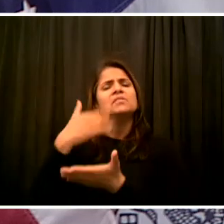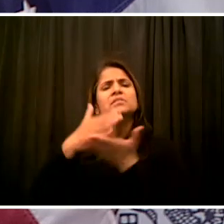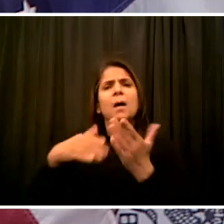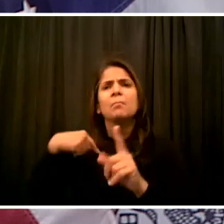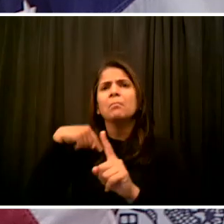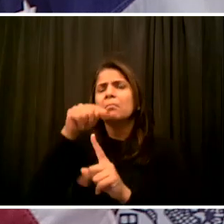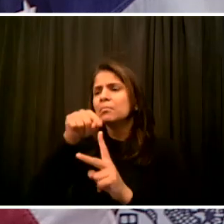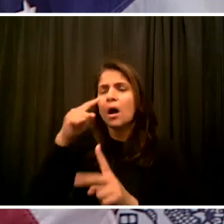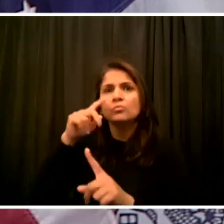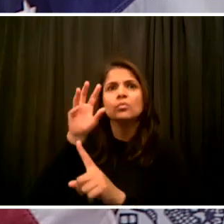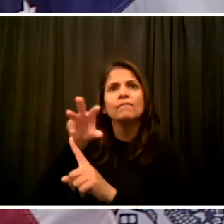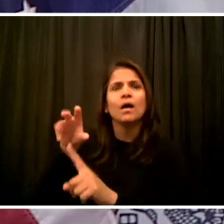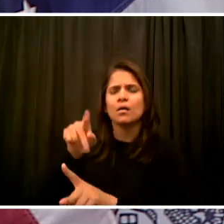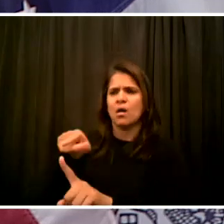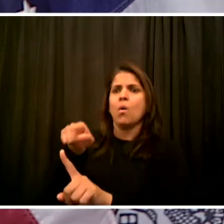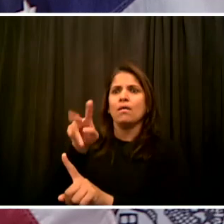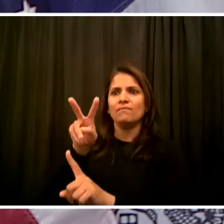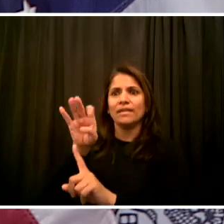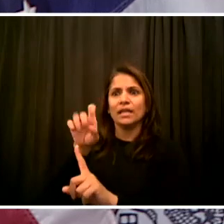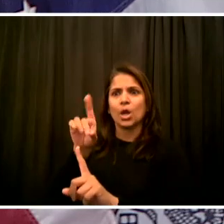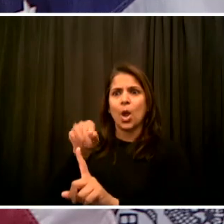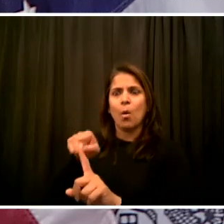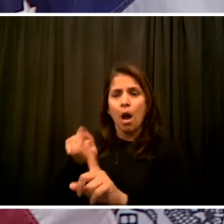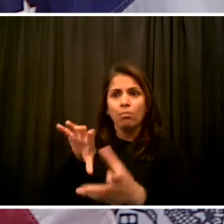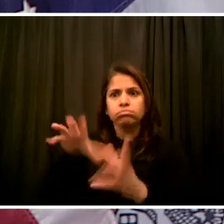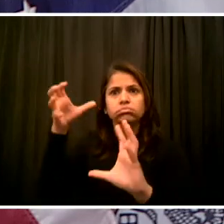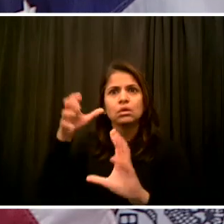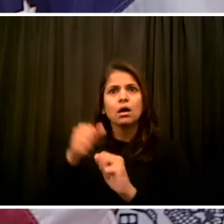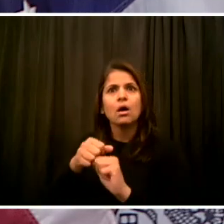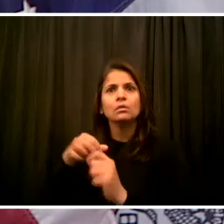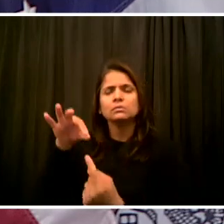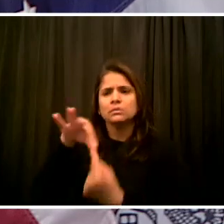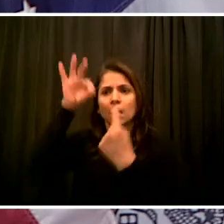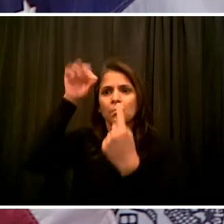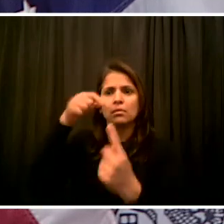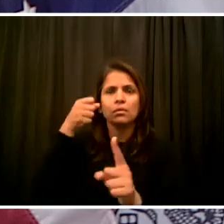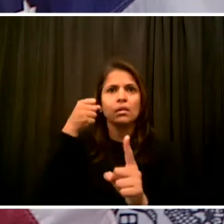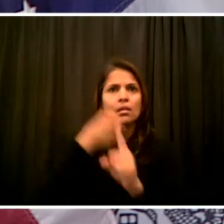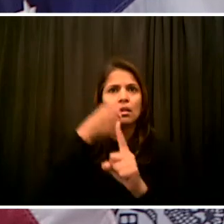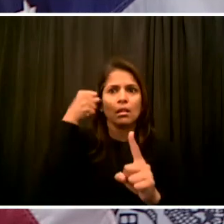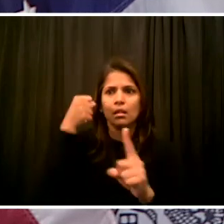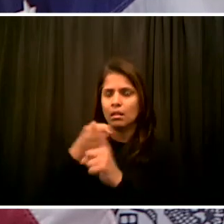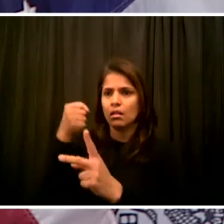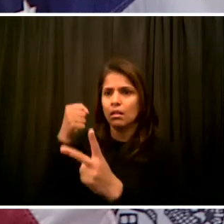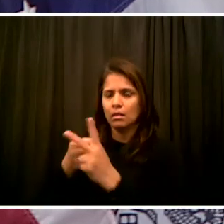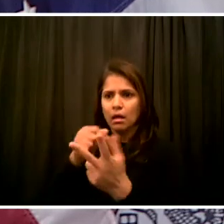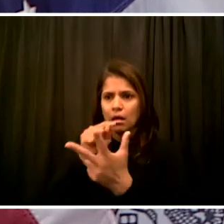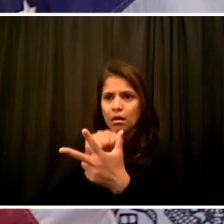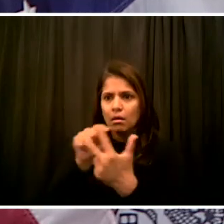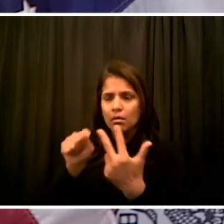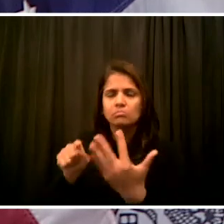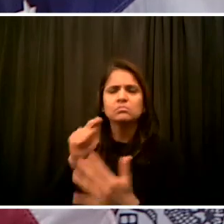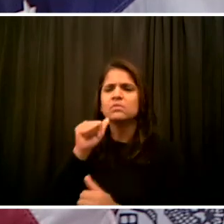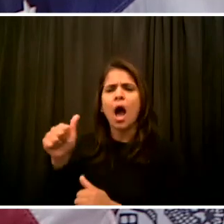AYW. AND THE VIDEOS OF IMPROPER ACTIVITIES WHICH WILL BE DEALT WITH ARE VERY MUCH THE EXCEPTION AND NOT